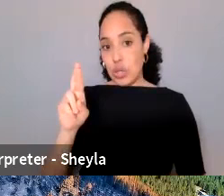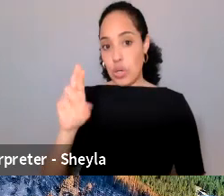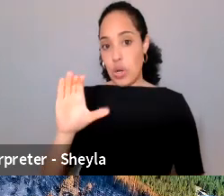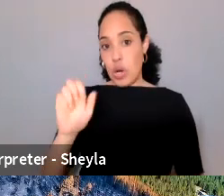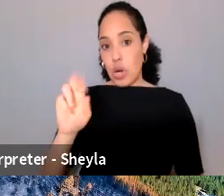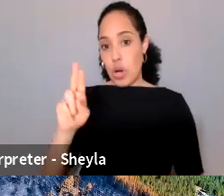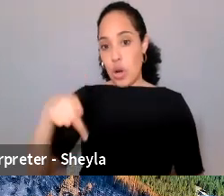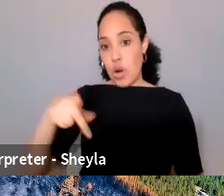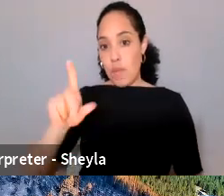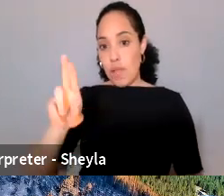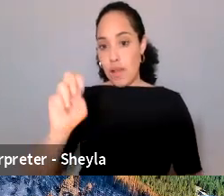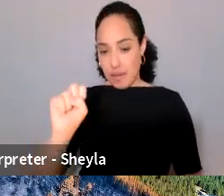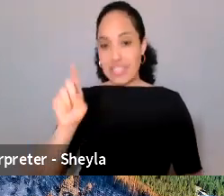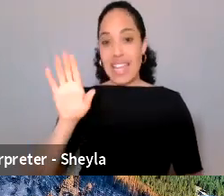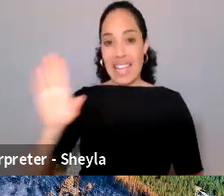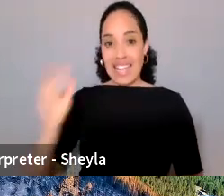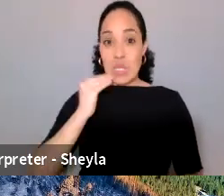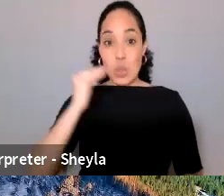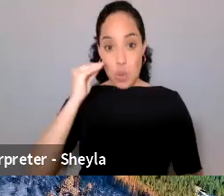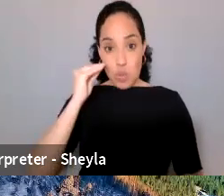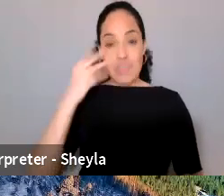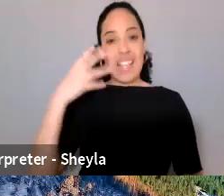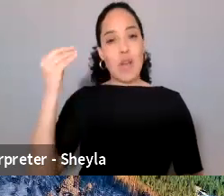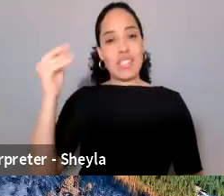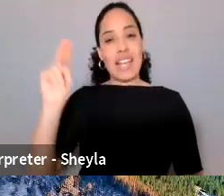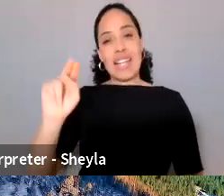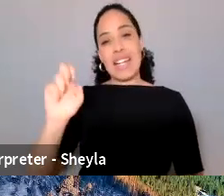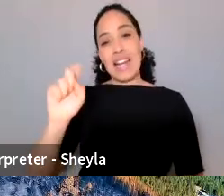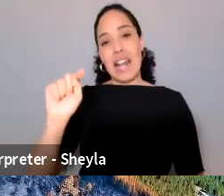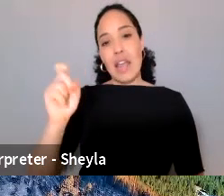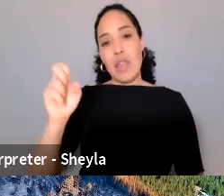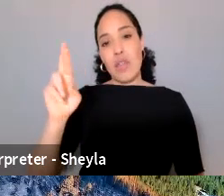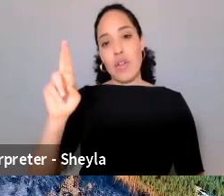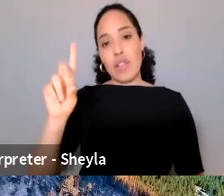of Netherland in Boulder county he spent a great deal of time preparing for a wildfire